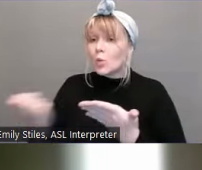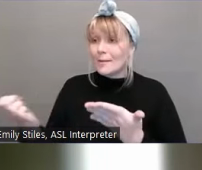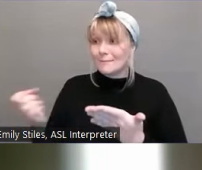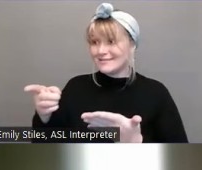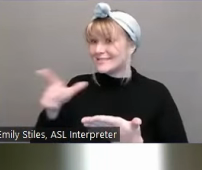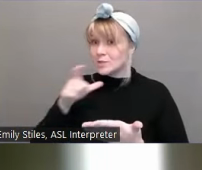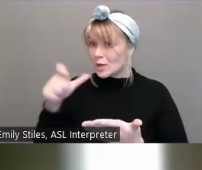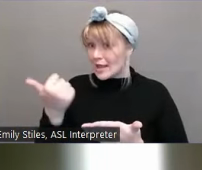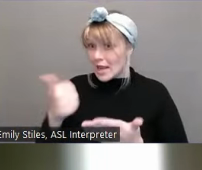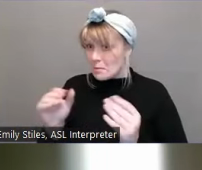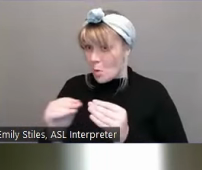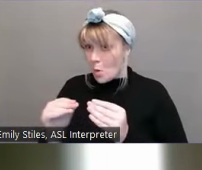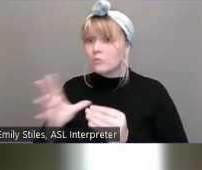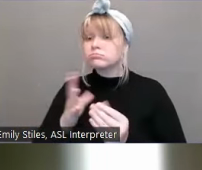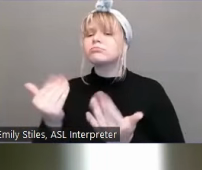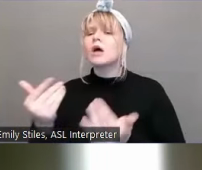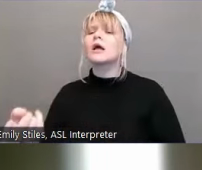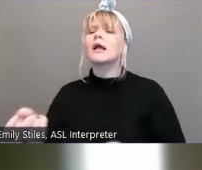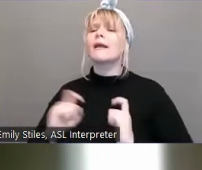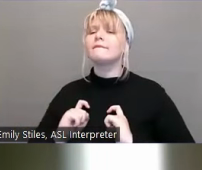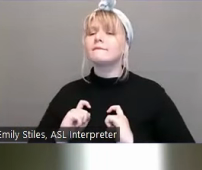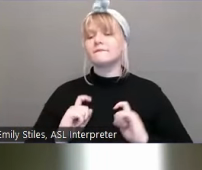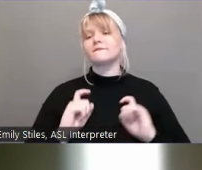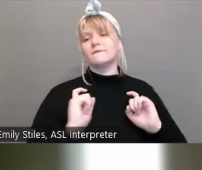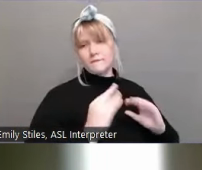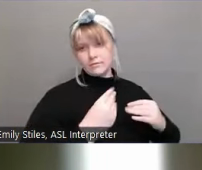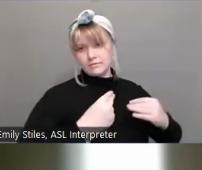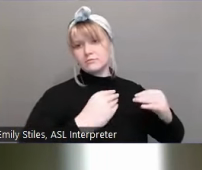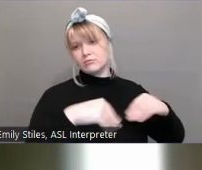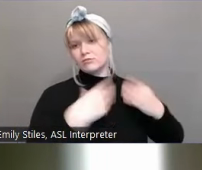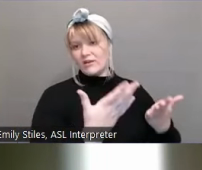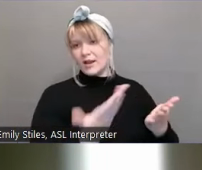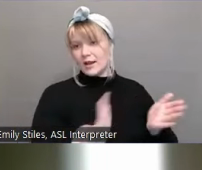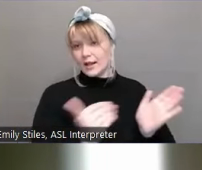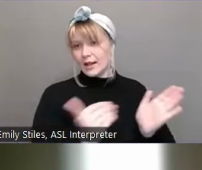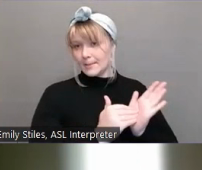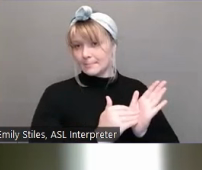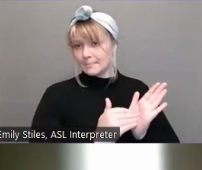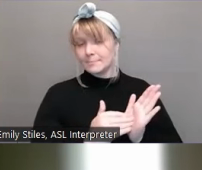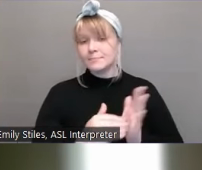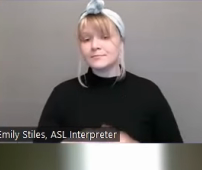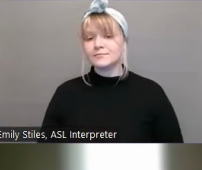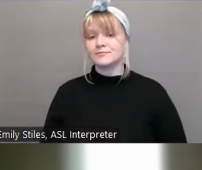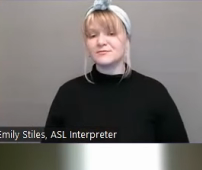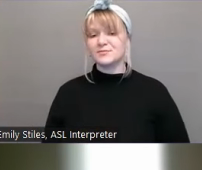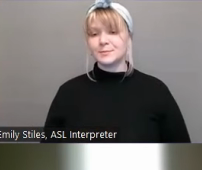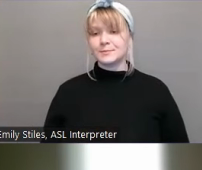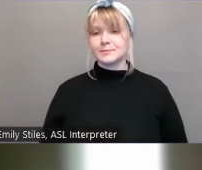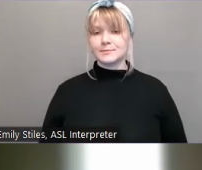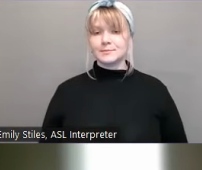then be donated to individuals to keep, to maintain their independence. If you go to the next slide.